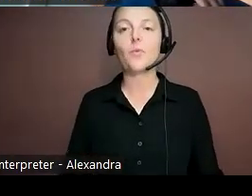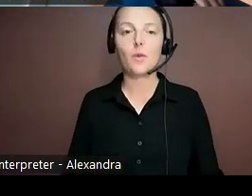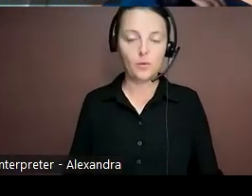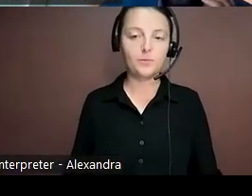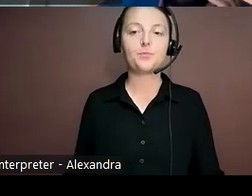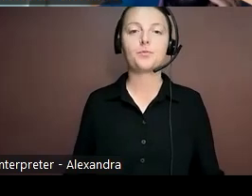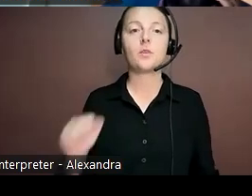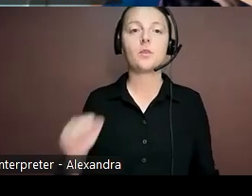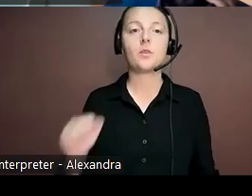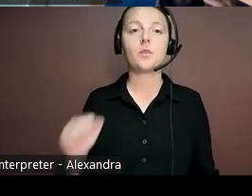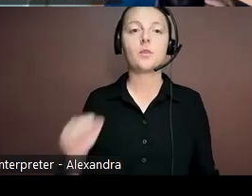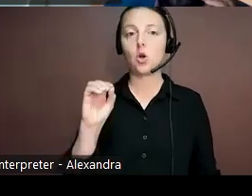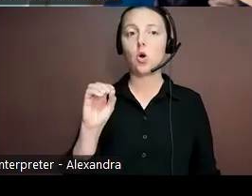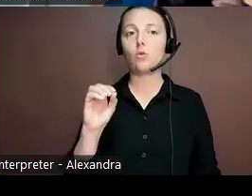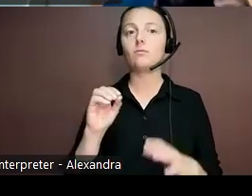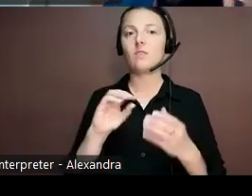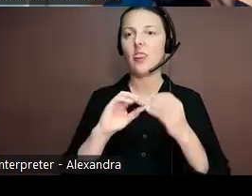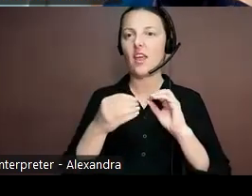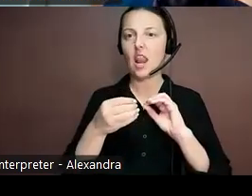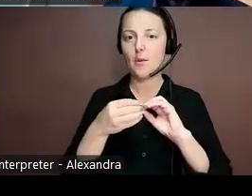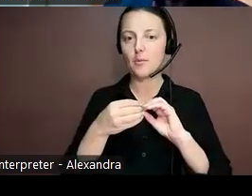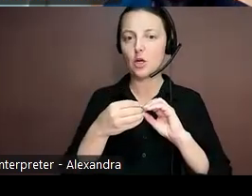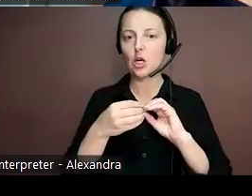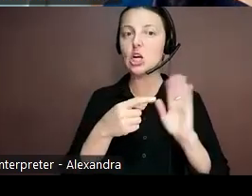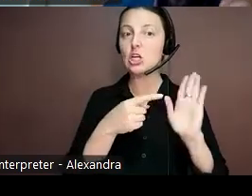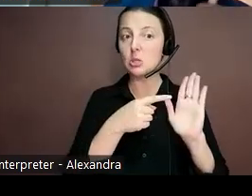um we think the numbers are trending in the right direction but this remains a challenge.